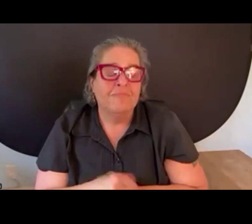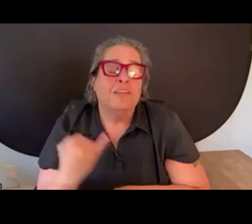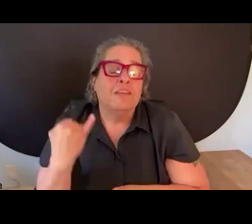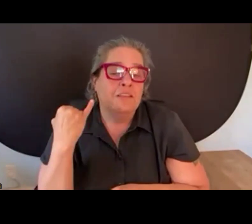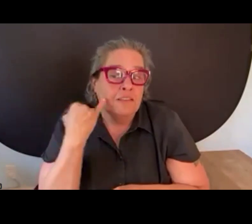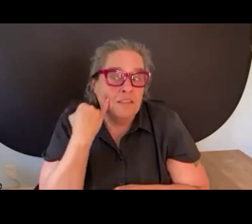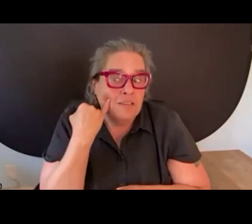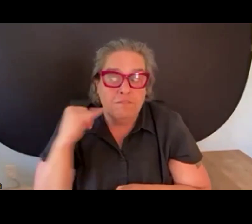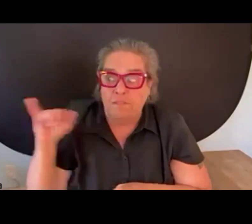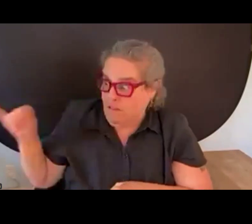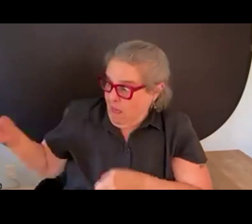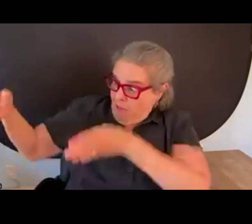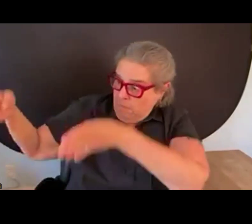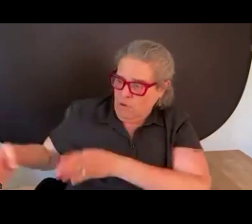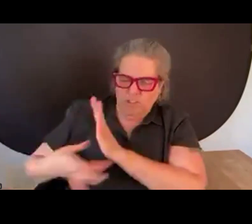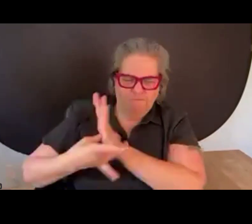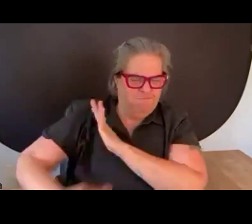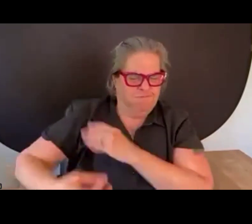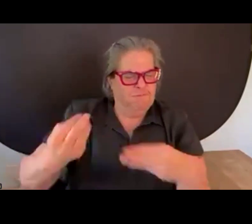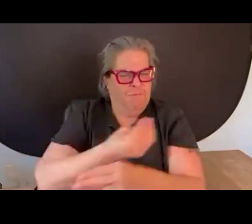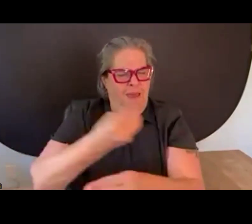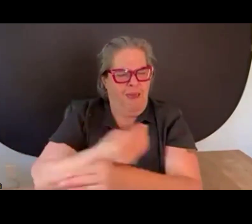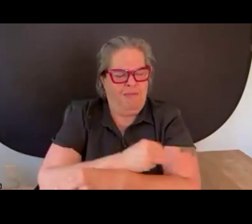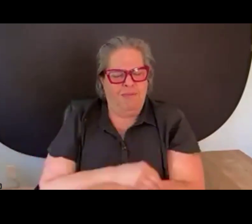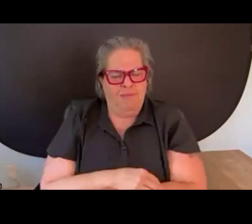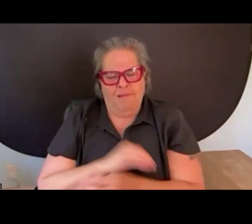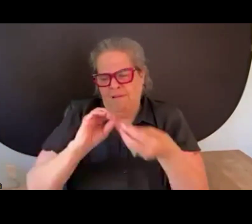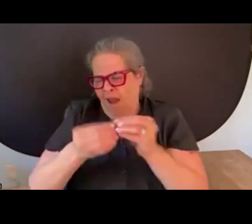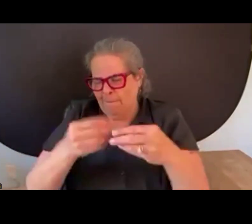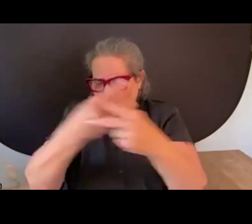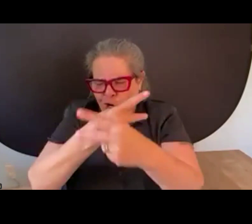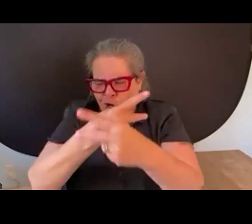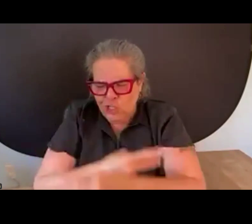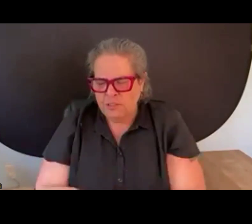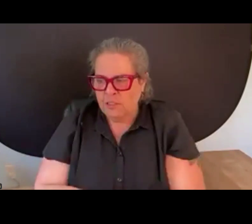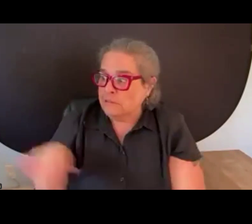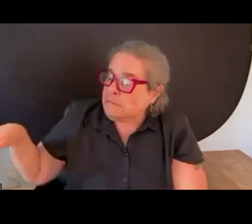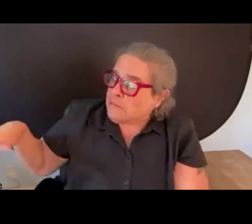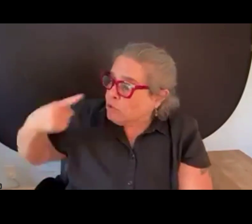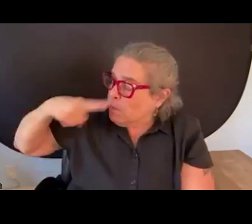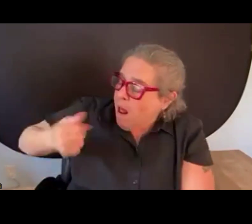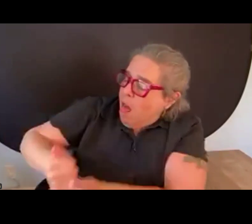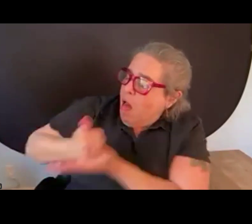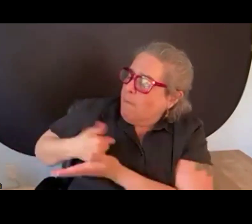So that if someone happened to be really good at numbers, then they might be able to help you with the finances.